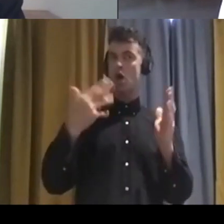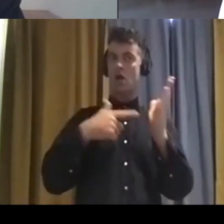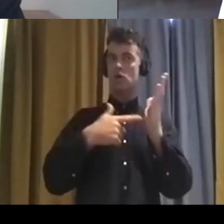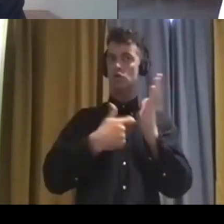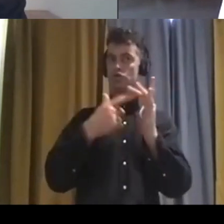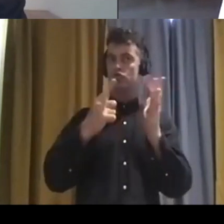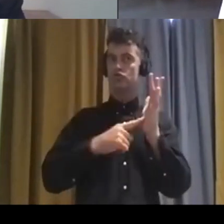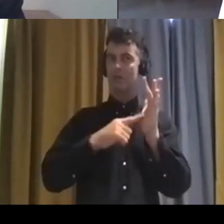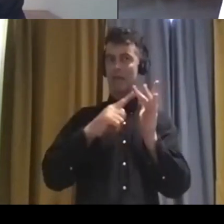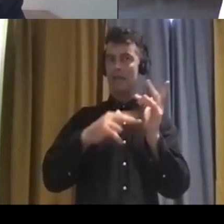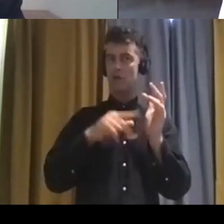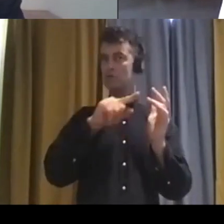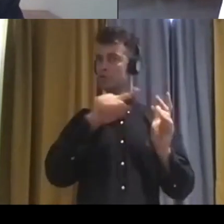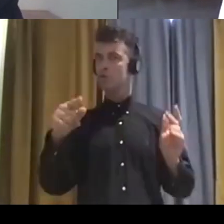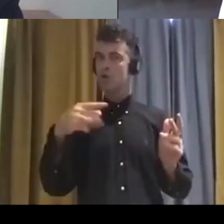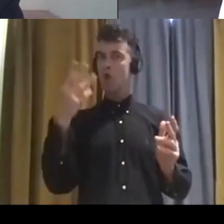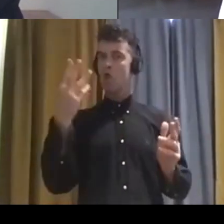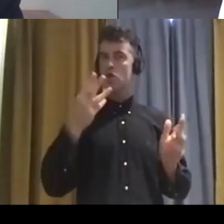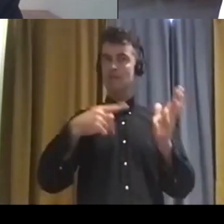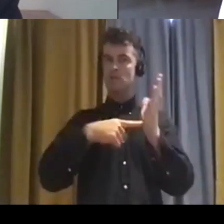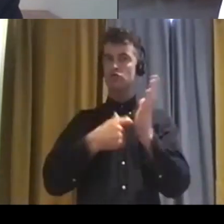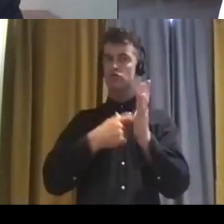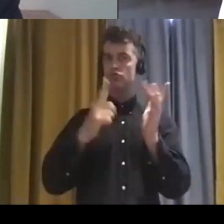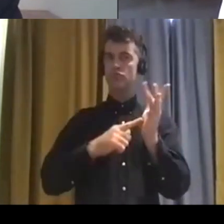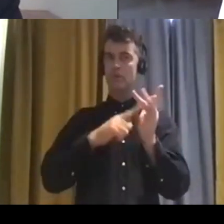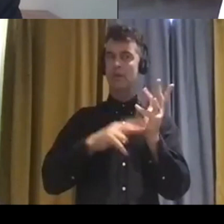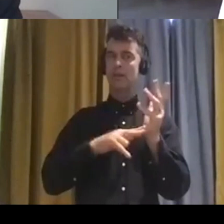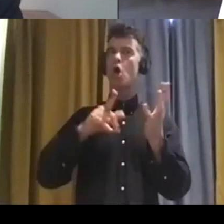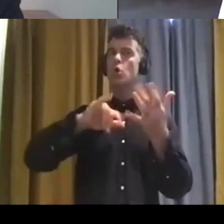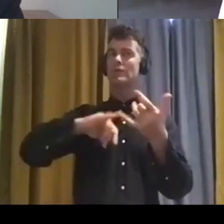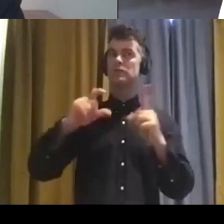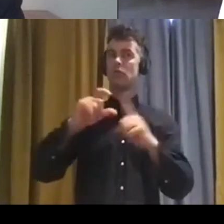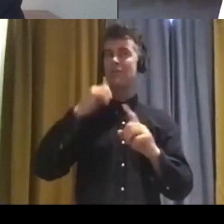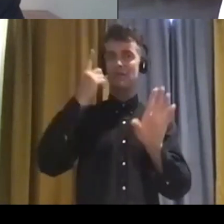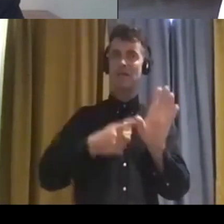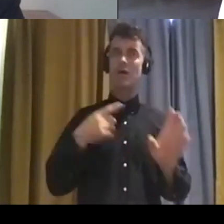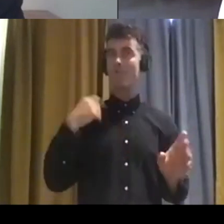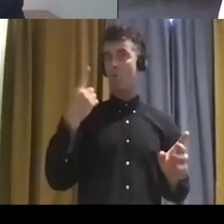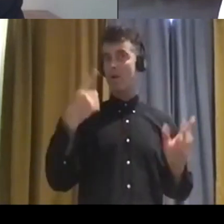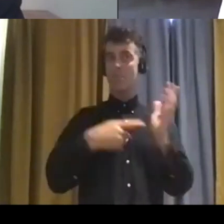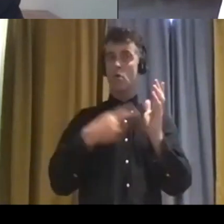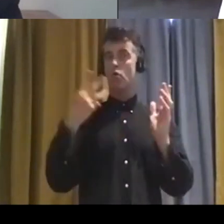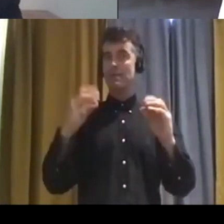and 13 trillion US dollars per year. We have 1.3 billion people with a disability around